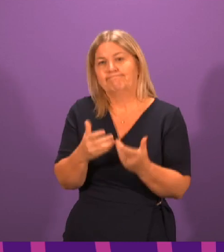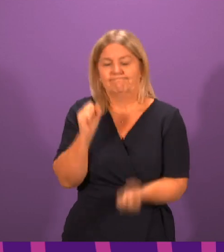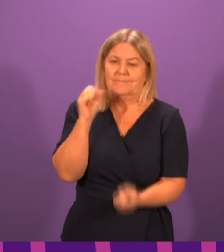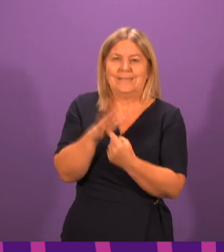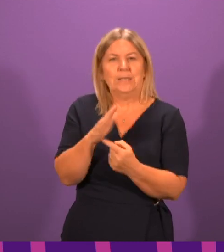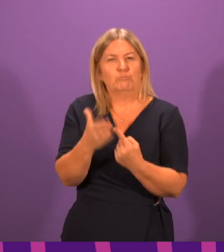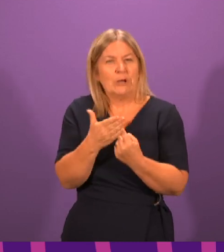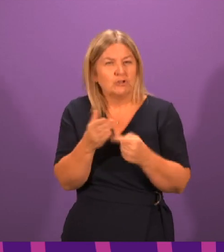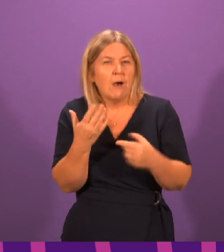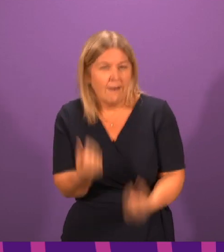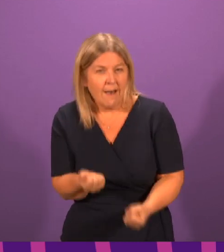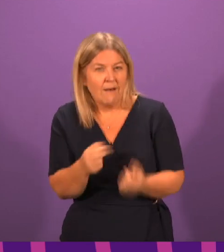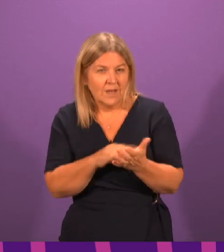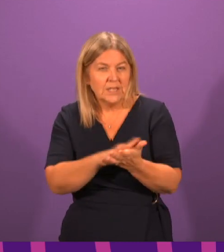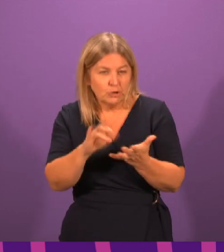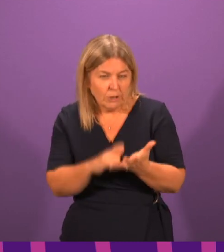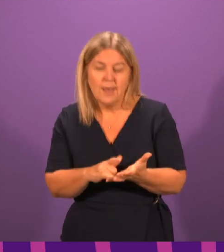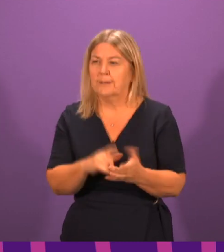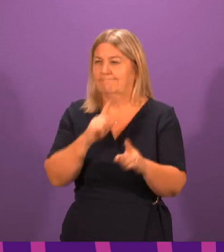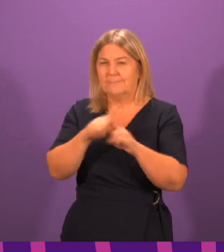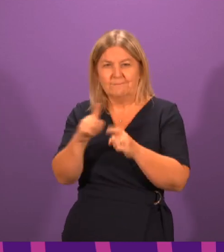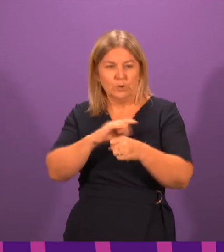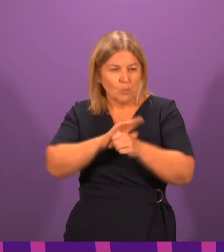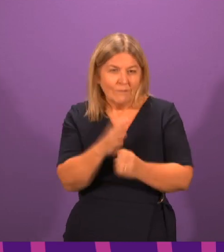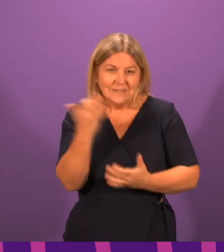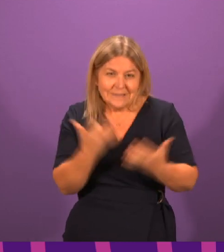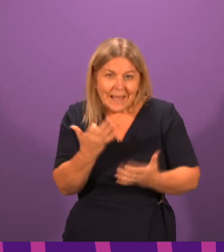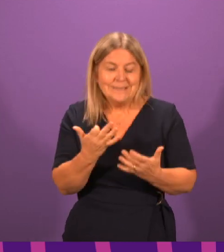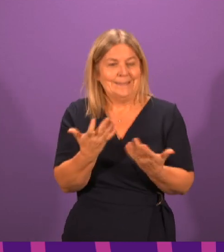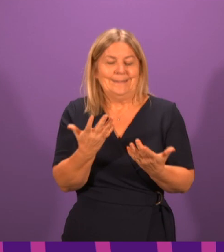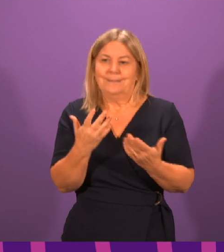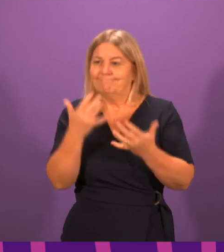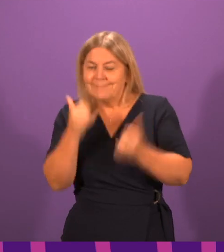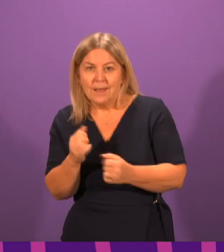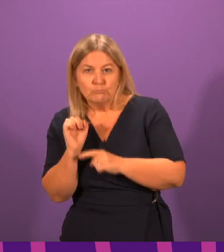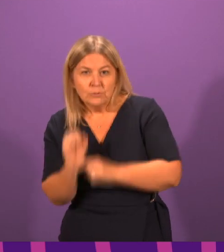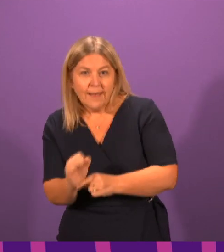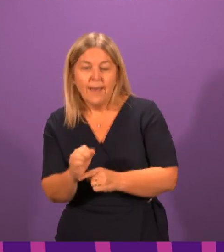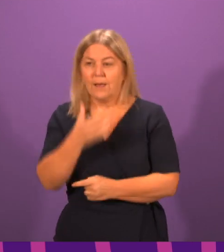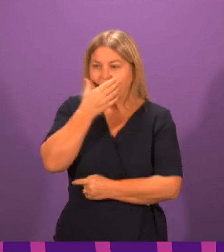public health measures of test and protect and flu vaccination, to deal with Covid-19; the demands